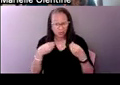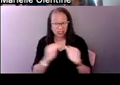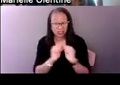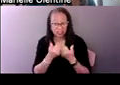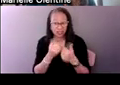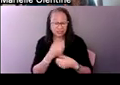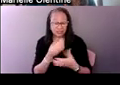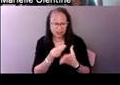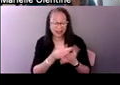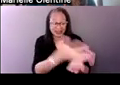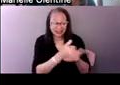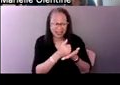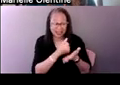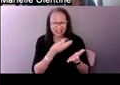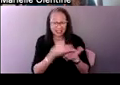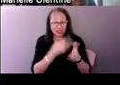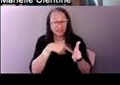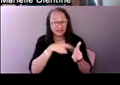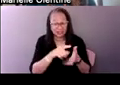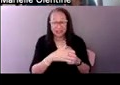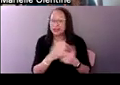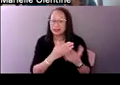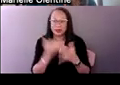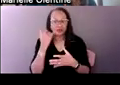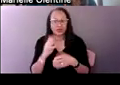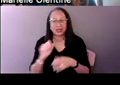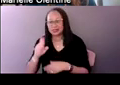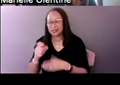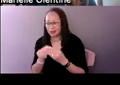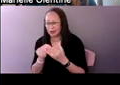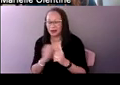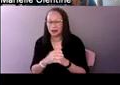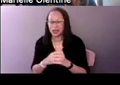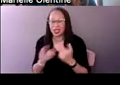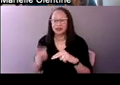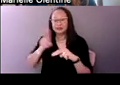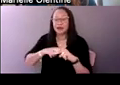North America, sales agents join earlier than American sales agents. They'll put together